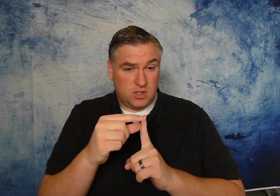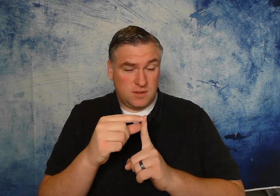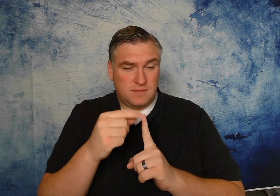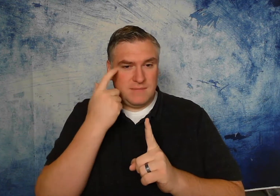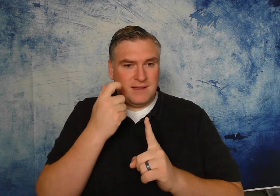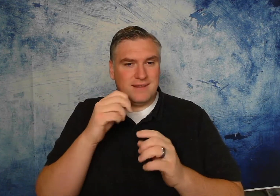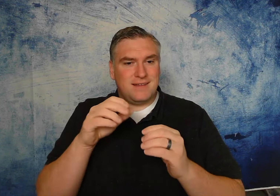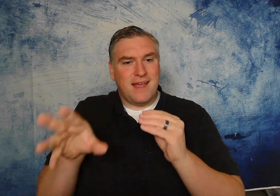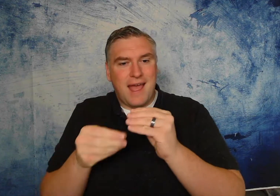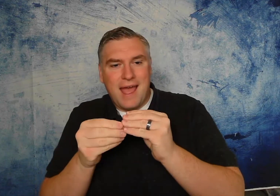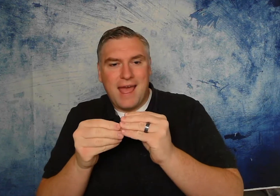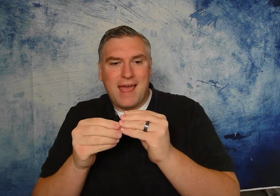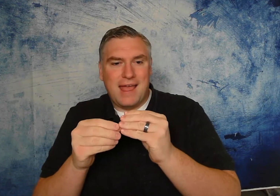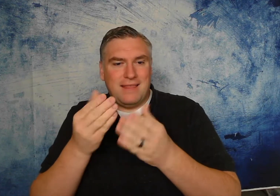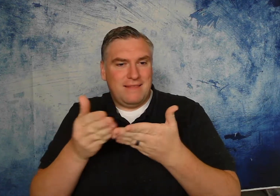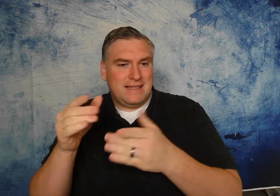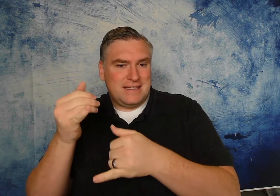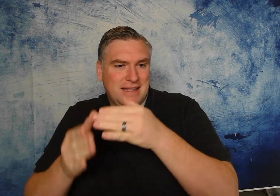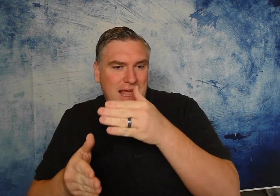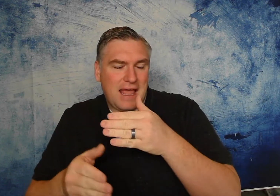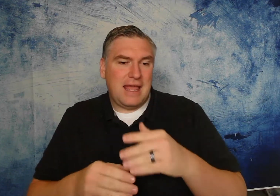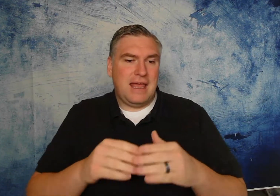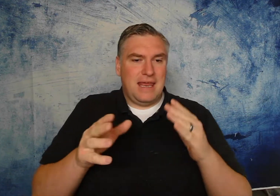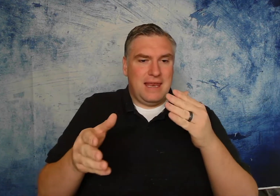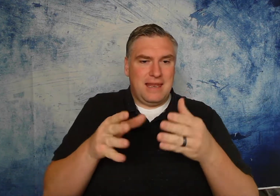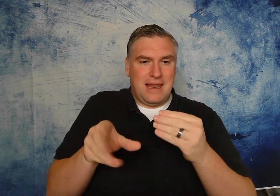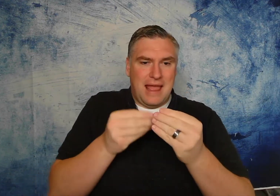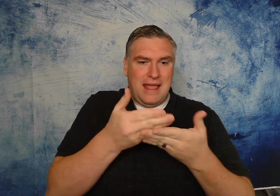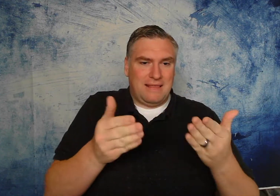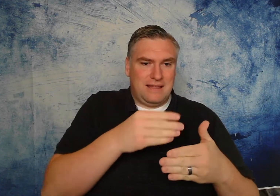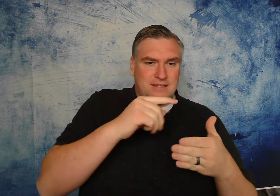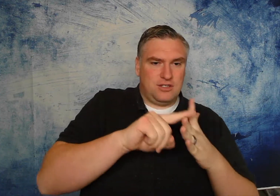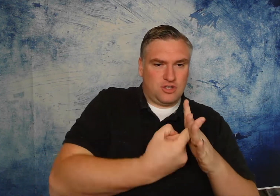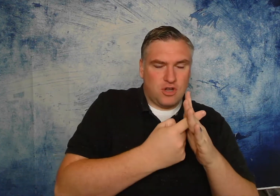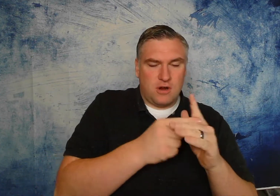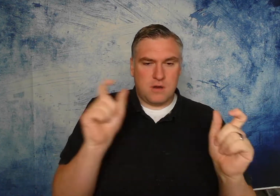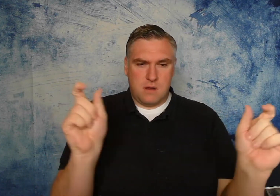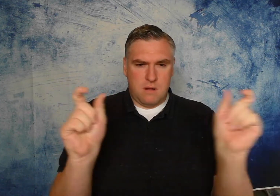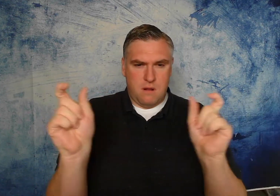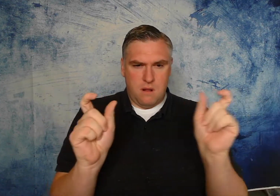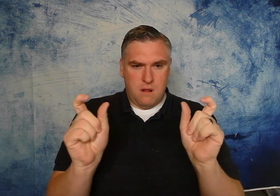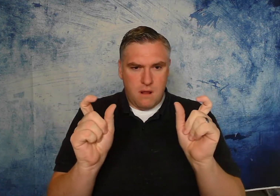several words automatically, because we add the endings, the prefixes, and suffixes;